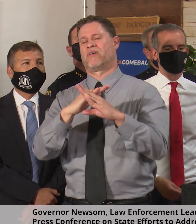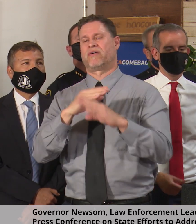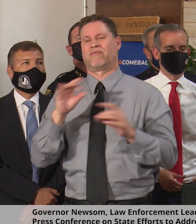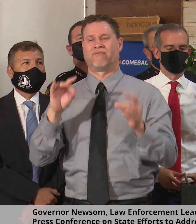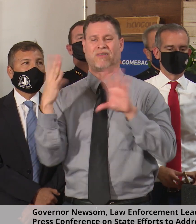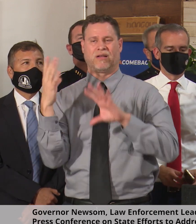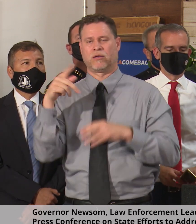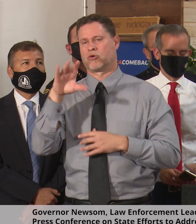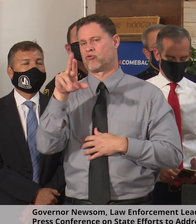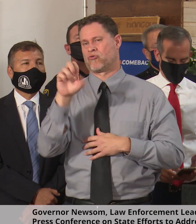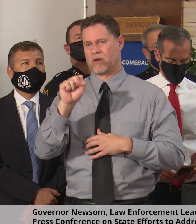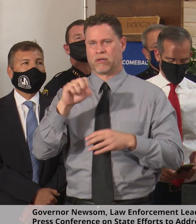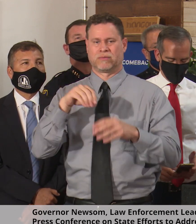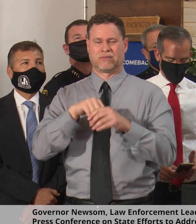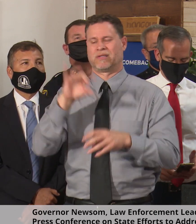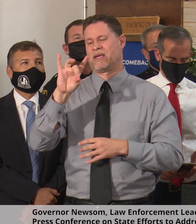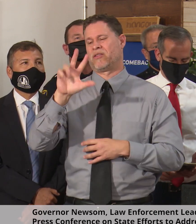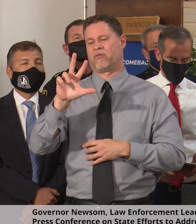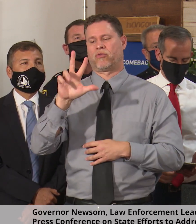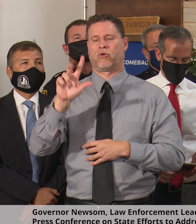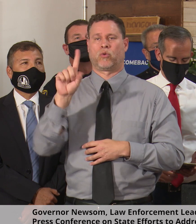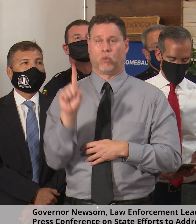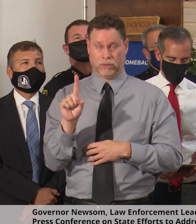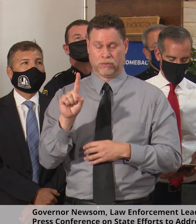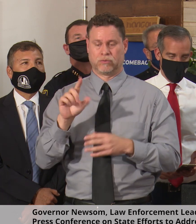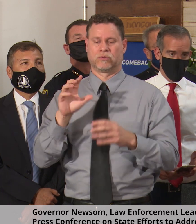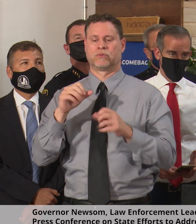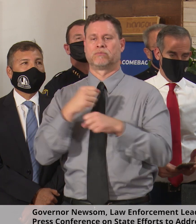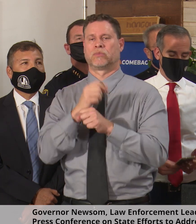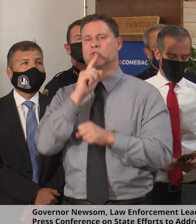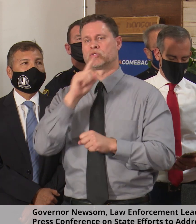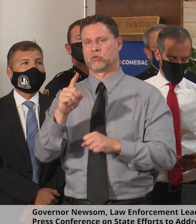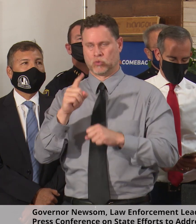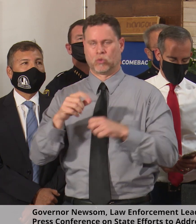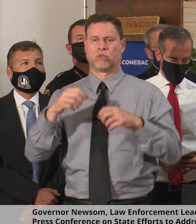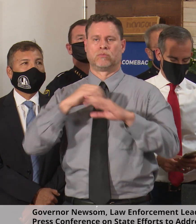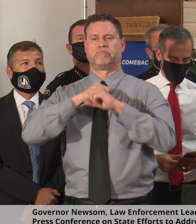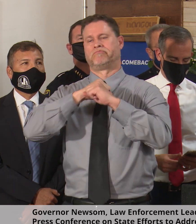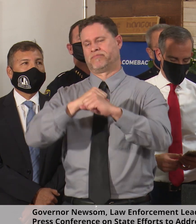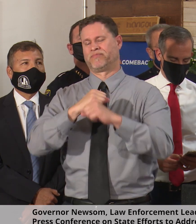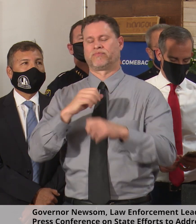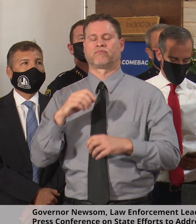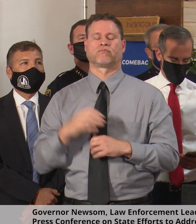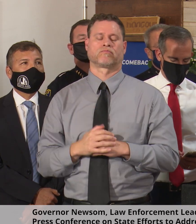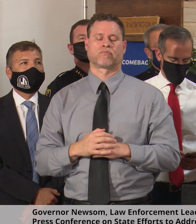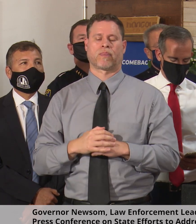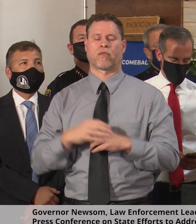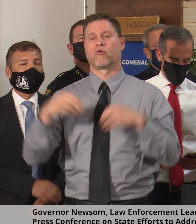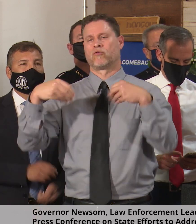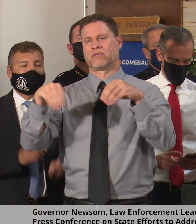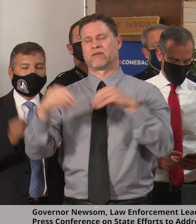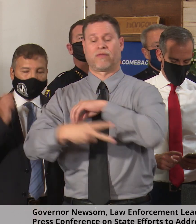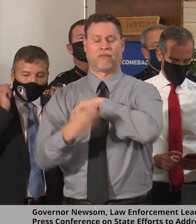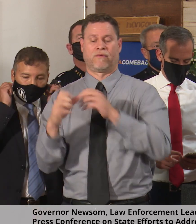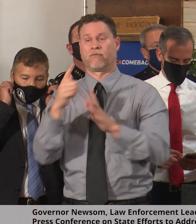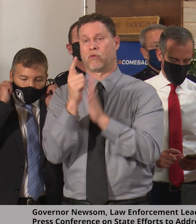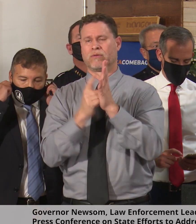and AB-331 to enforce organized retail theft laws. So I just want to thank everybody for being here